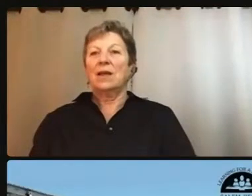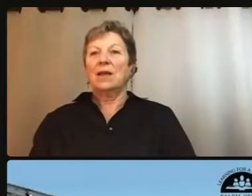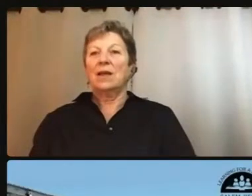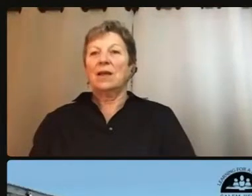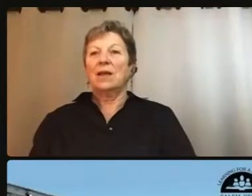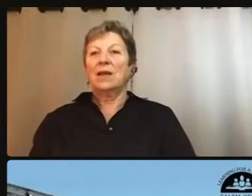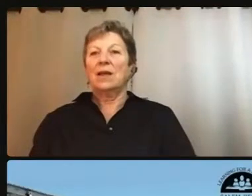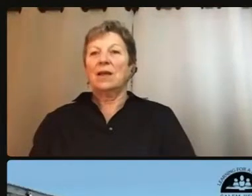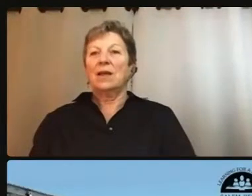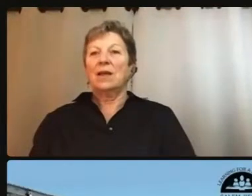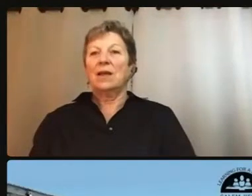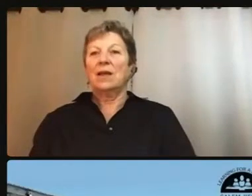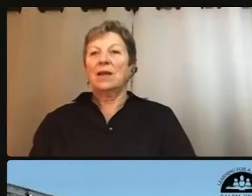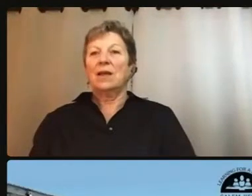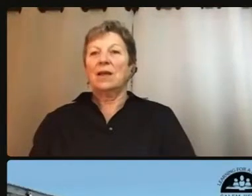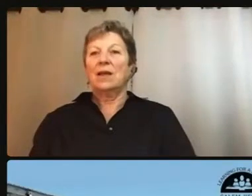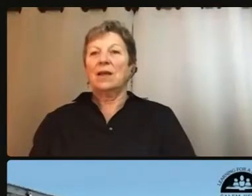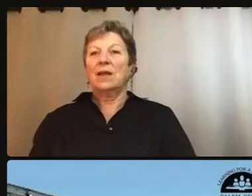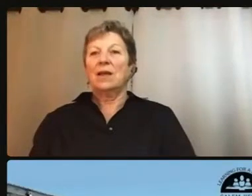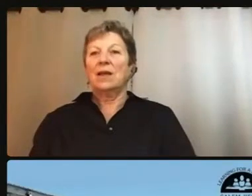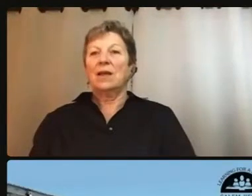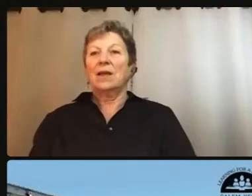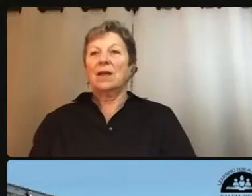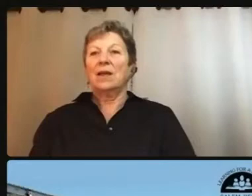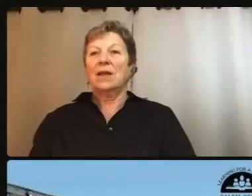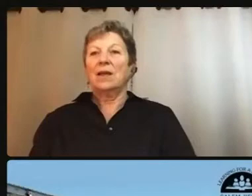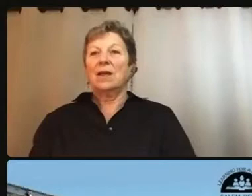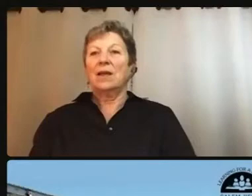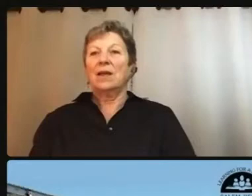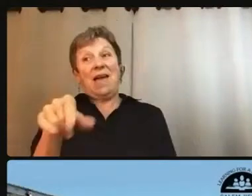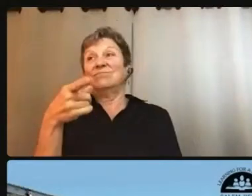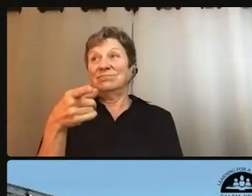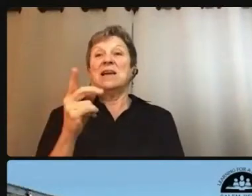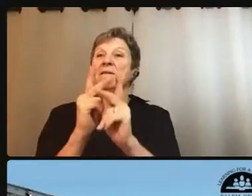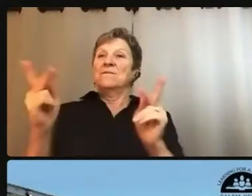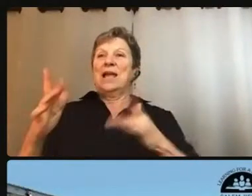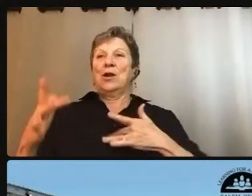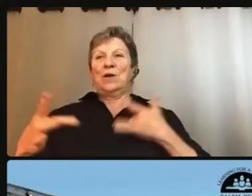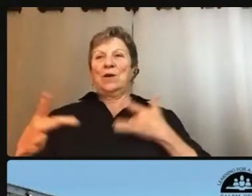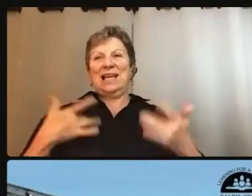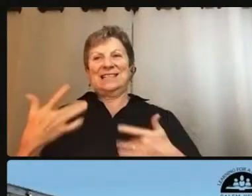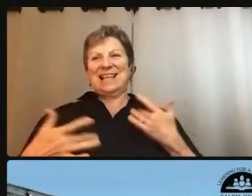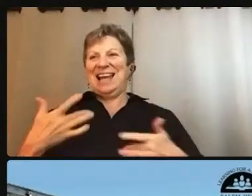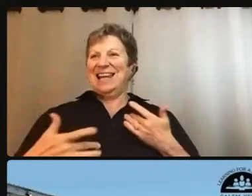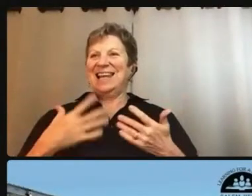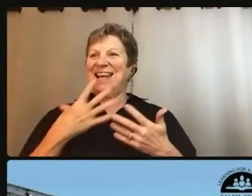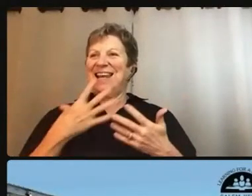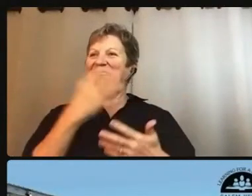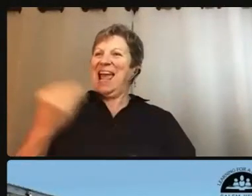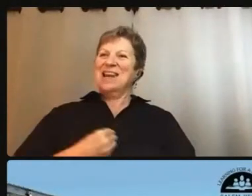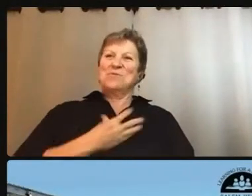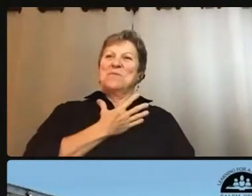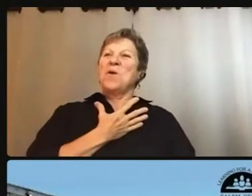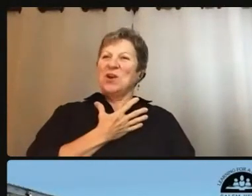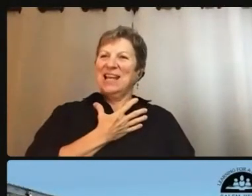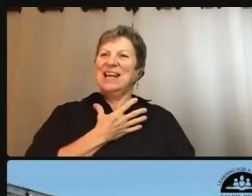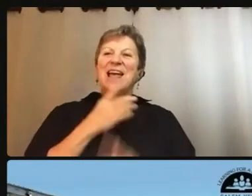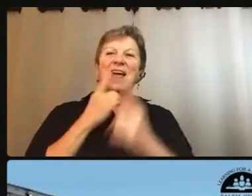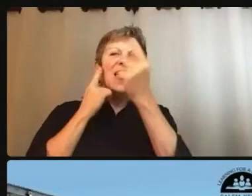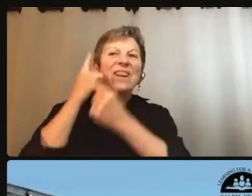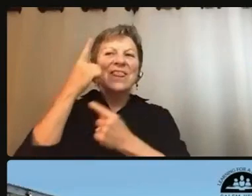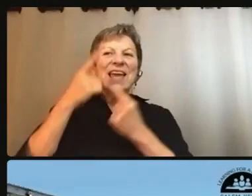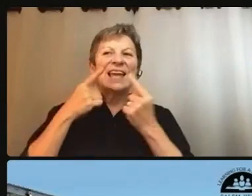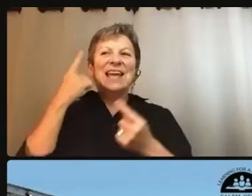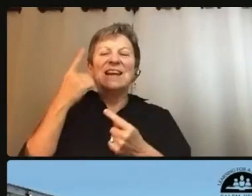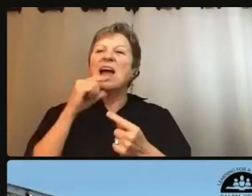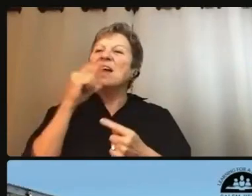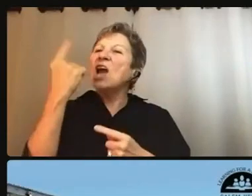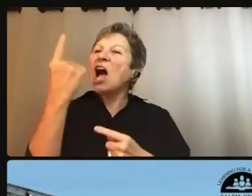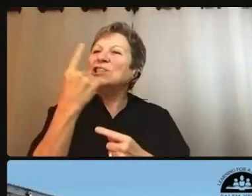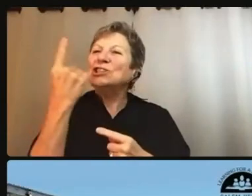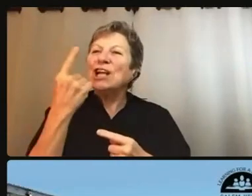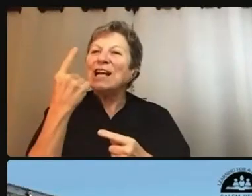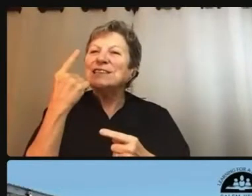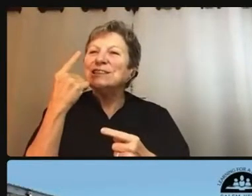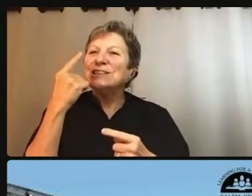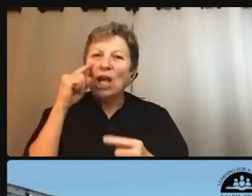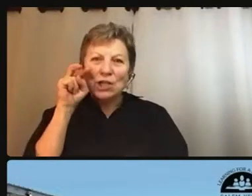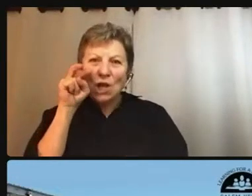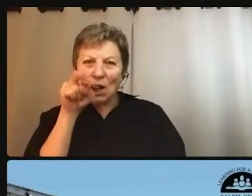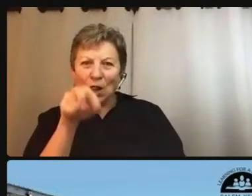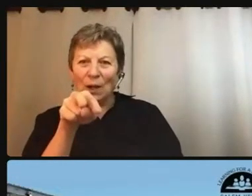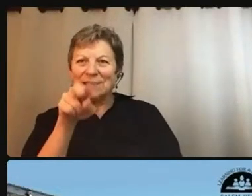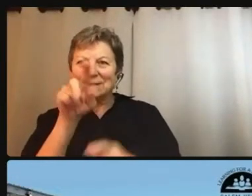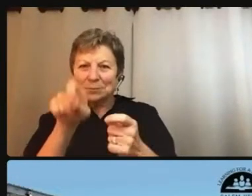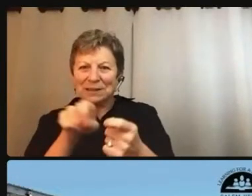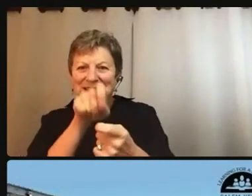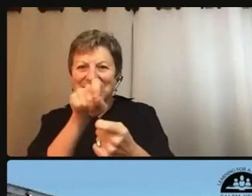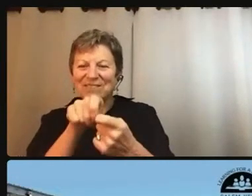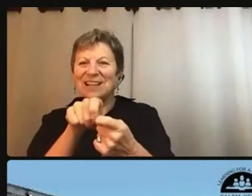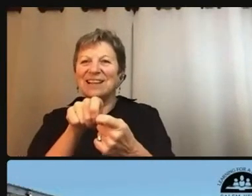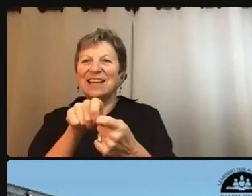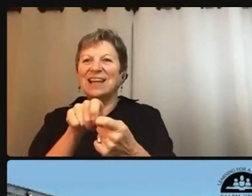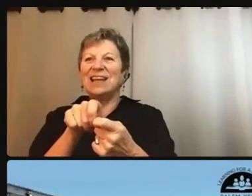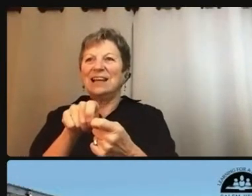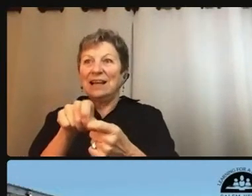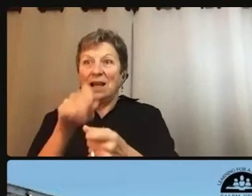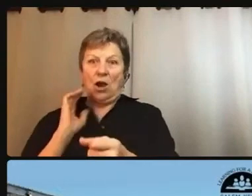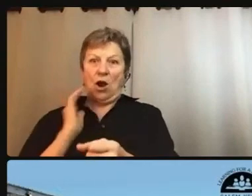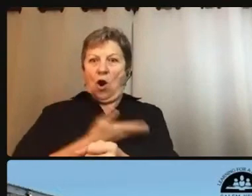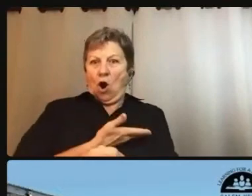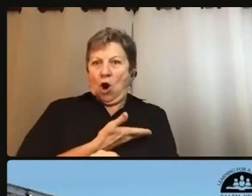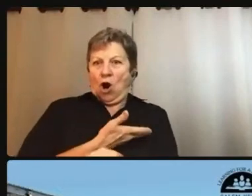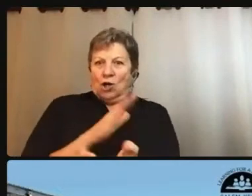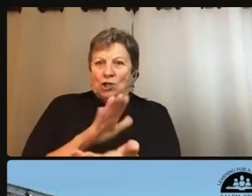YE, THAT IS A VERY